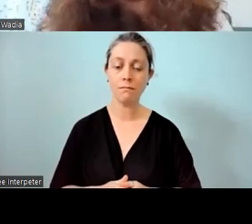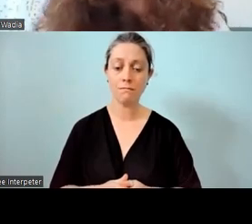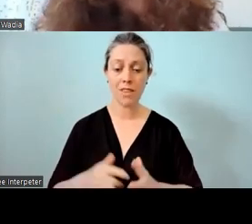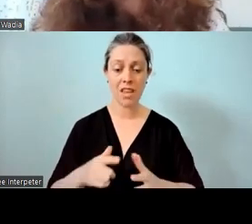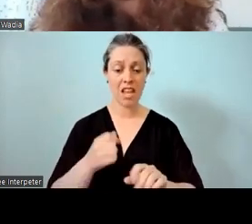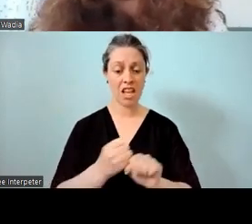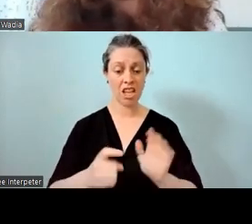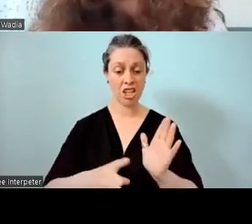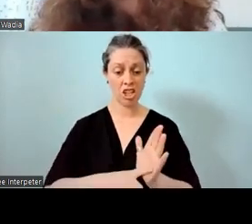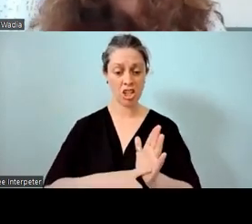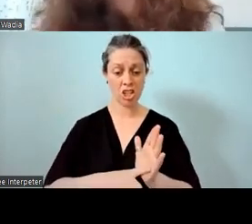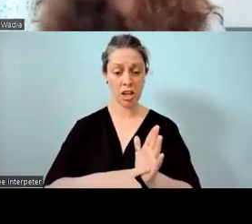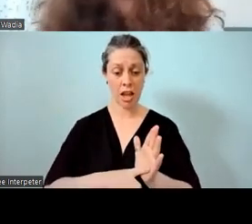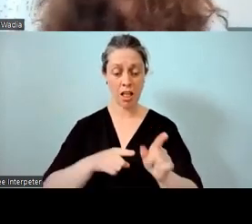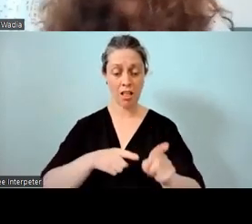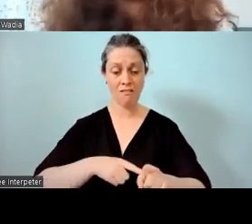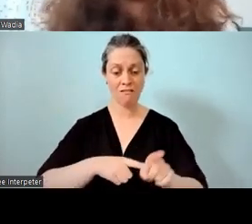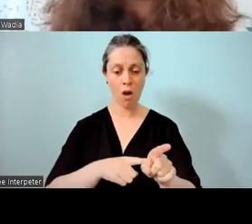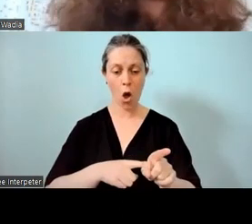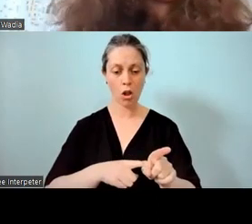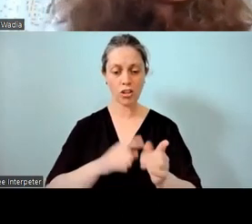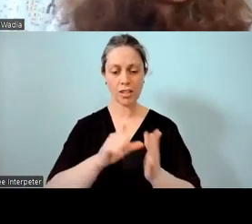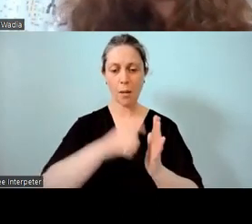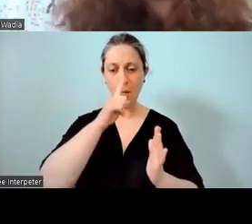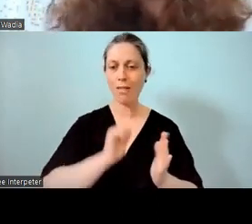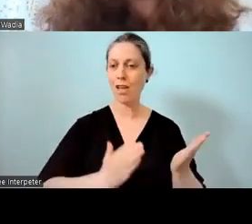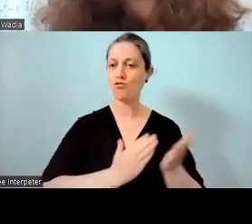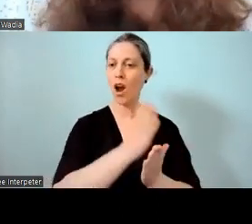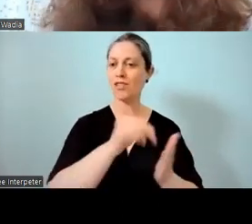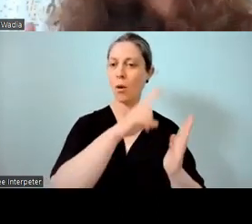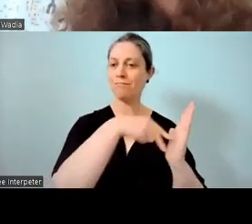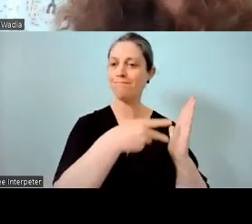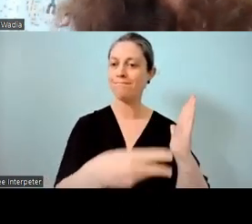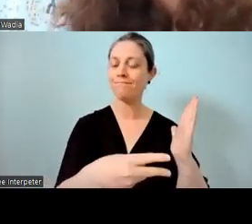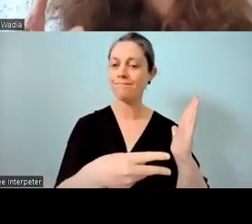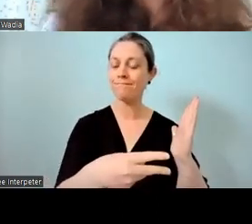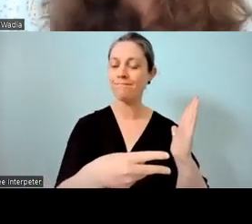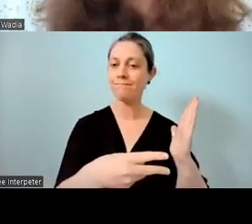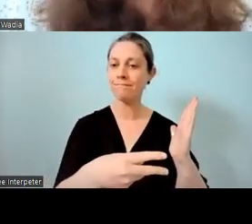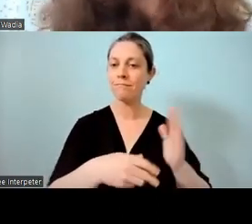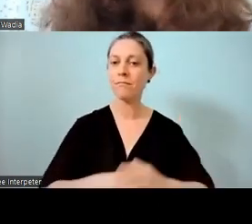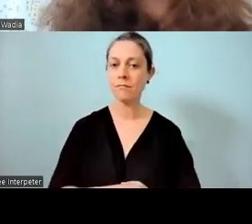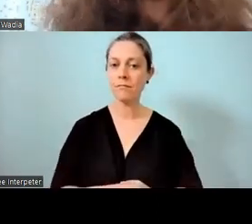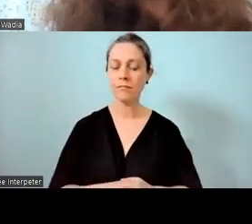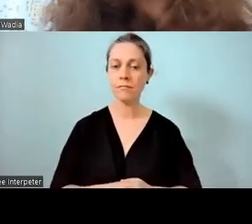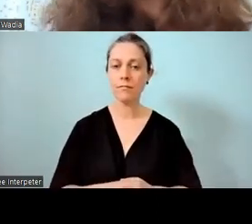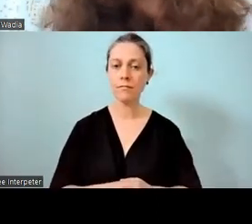as stated in the UNCRPD, this is a UN Convention on the Rights of Persons with Disabilities.